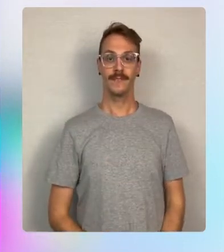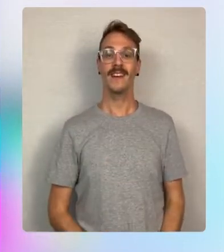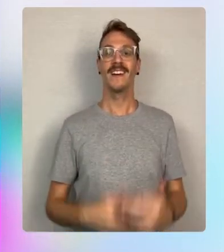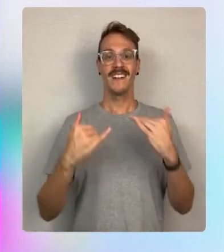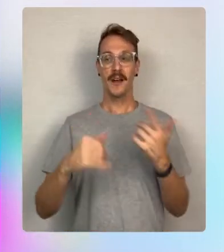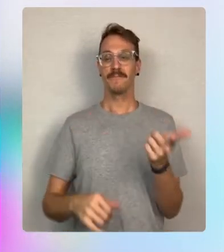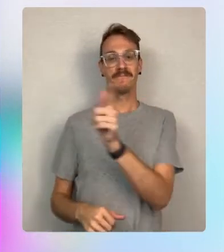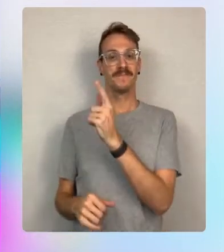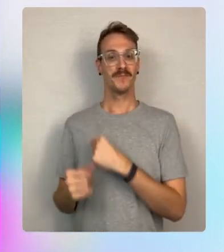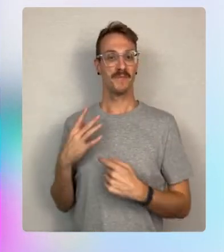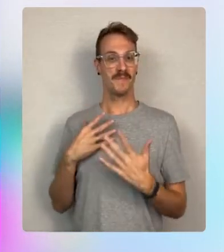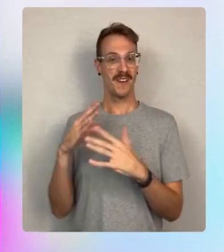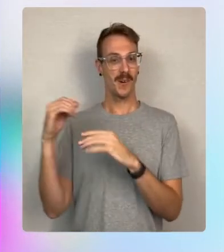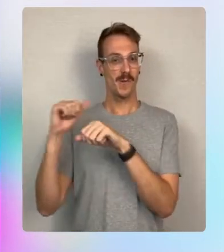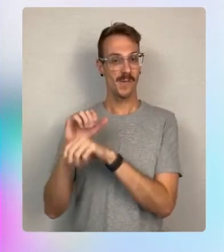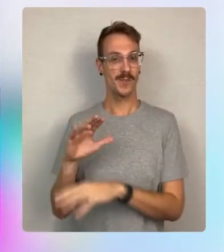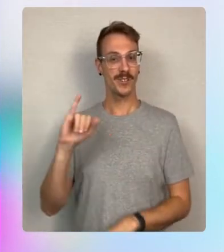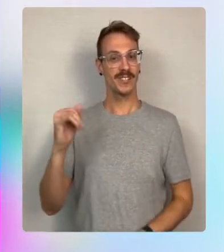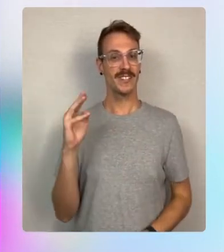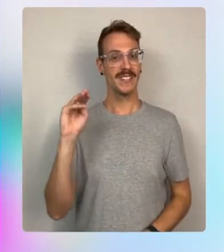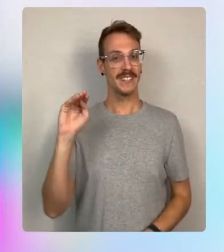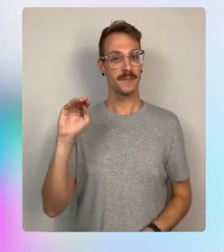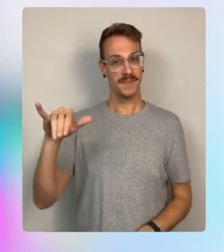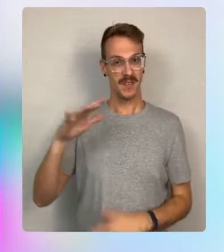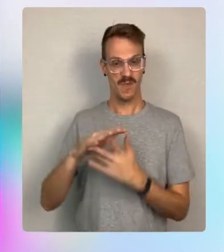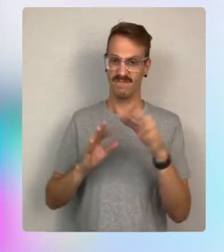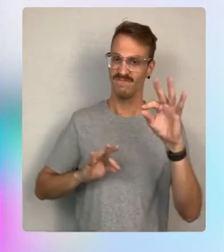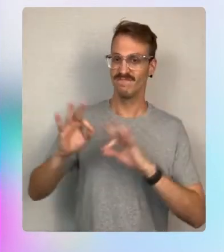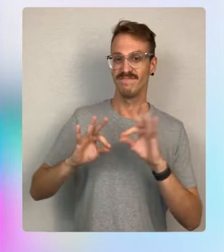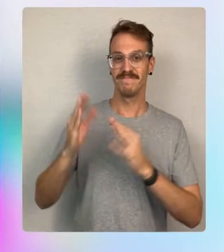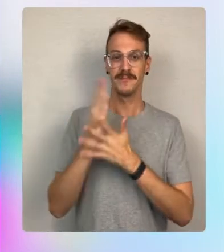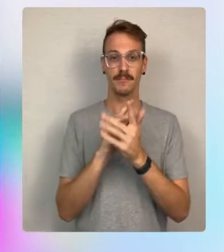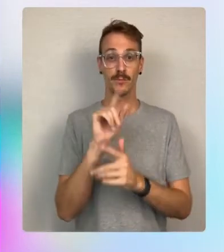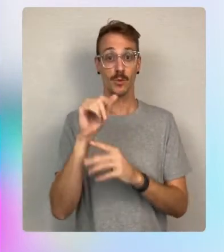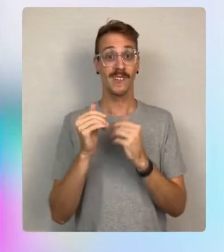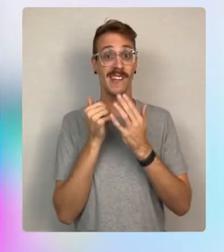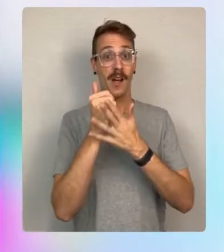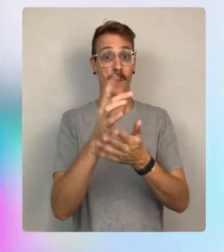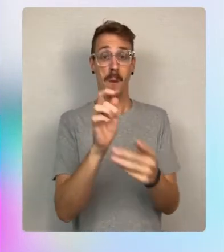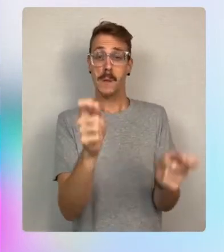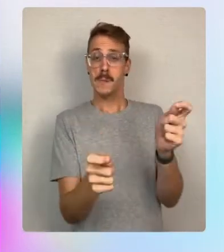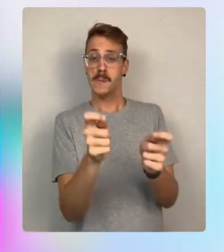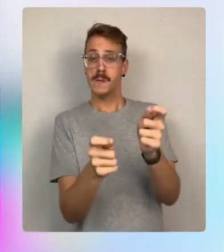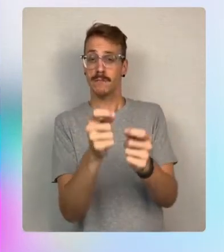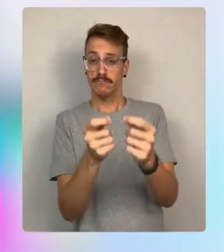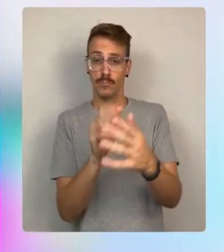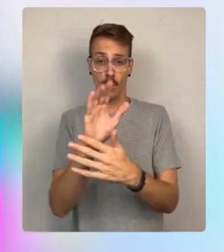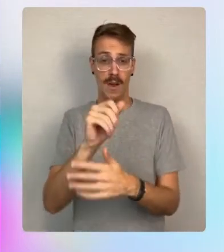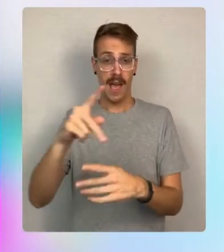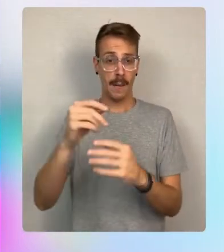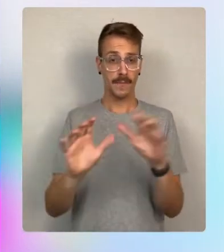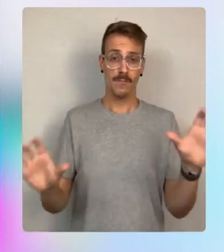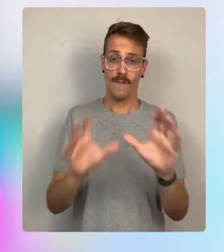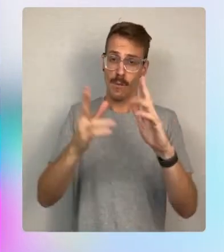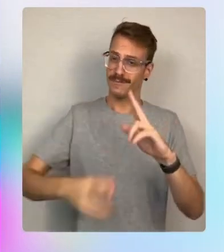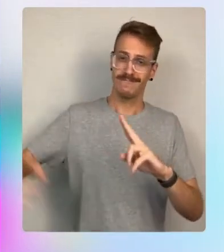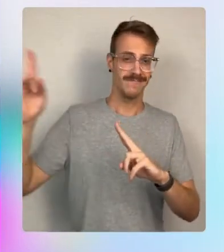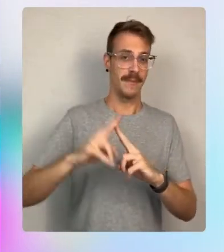I'll now hand it off to my colleague, Jimmy, who will go through some updates on the tools that will help you tweak your application's performance to its best.